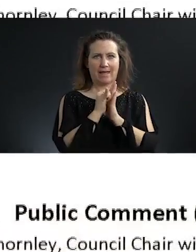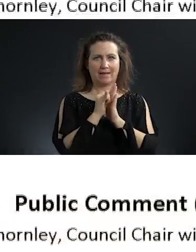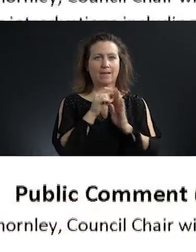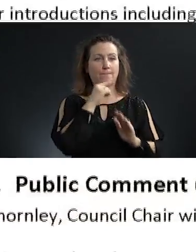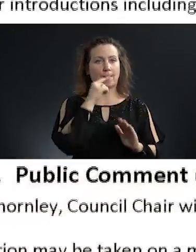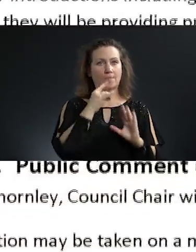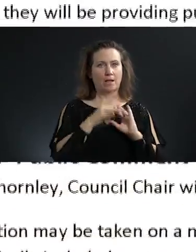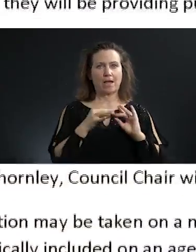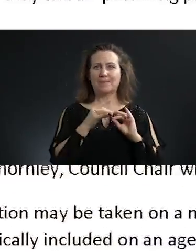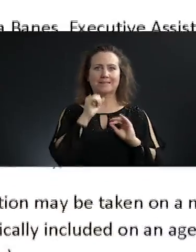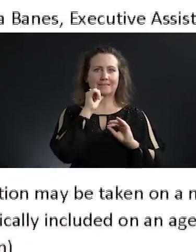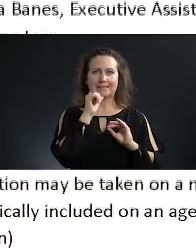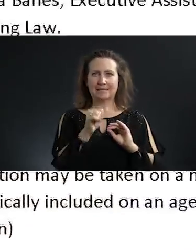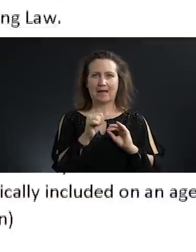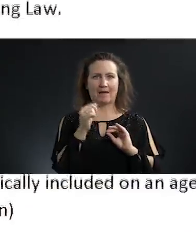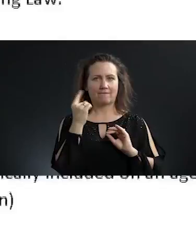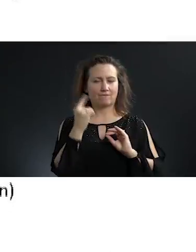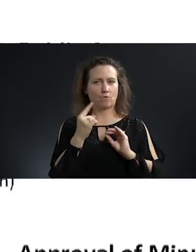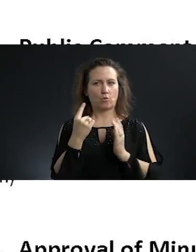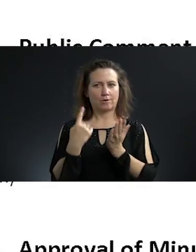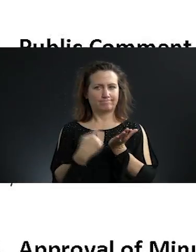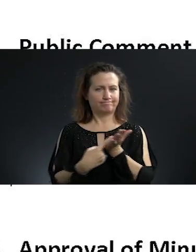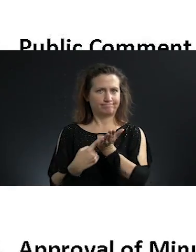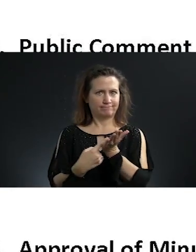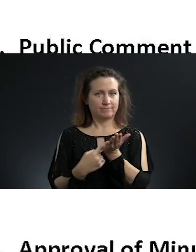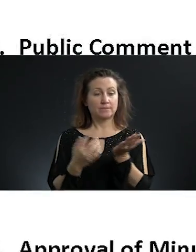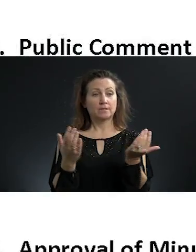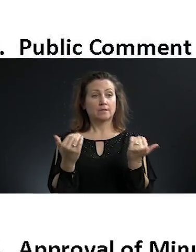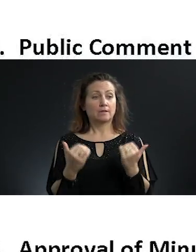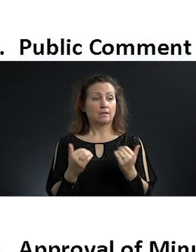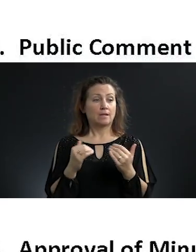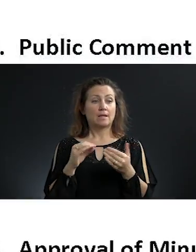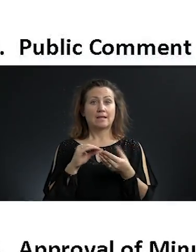Item number three on the agenda is the approval of the minutes from the sep tember